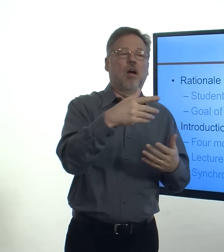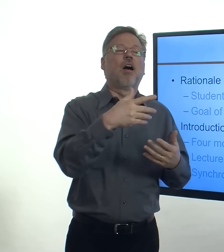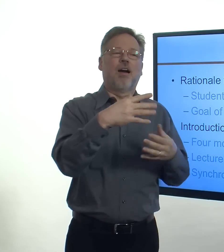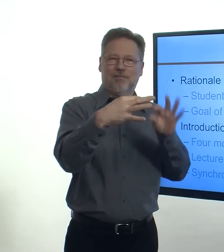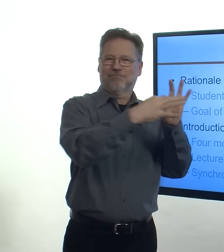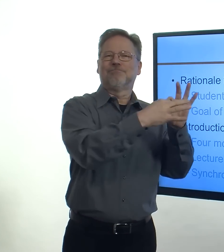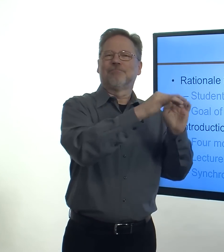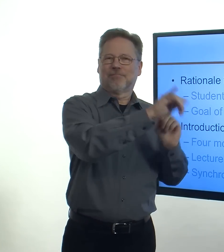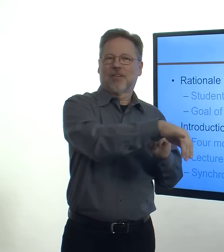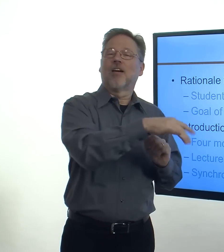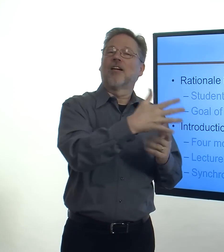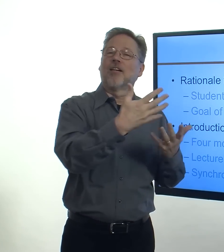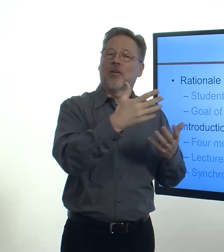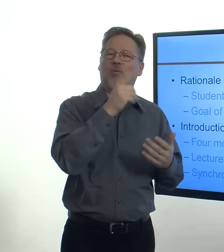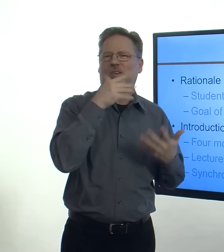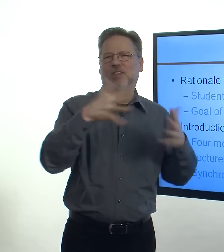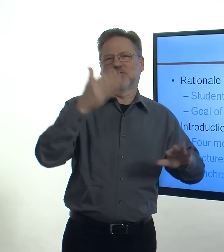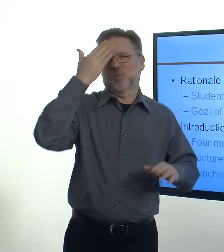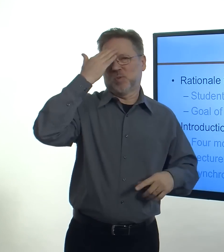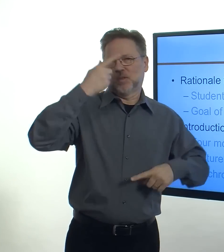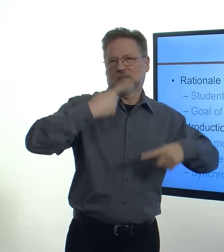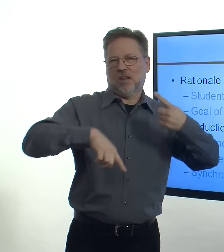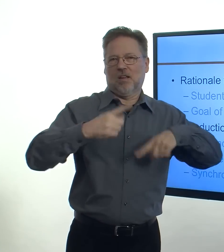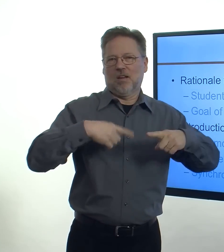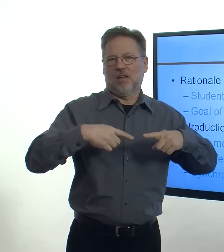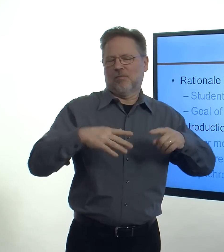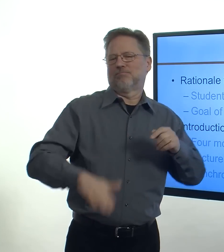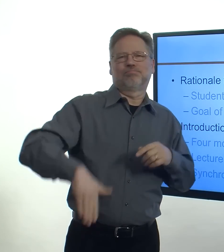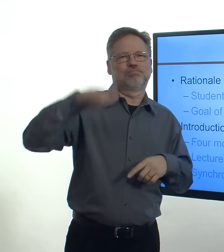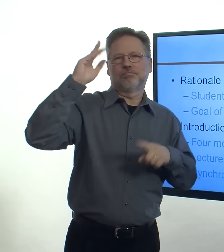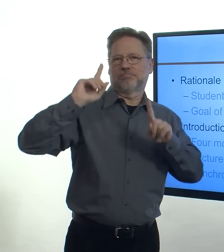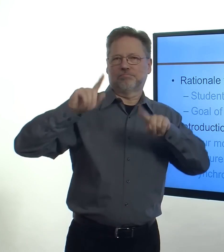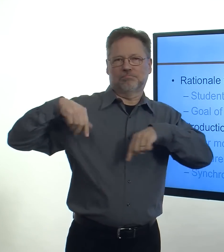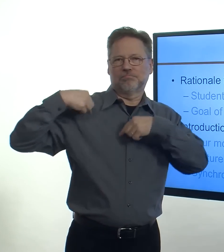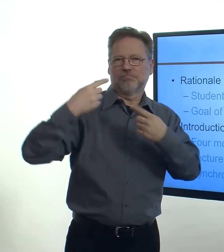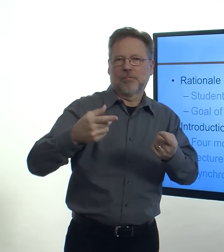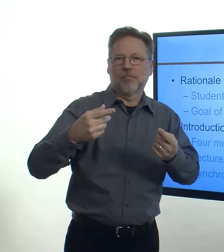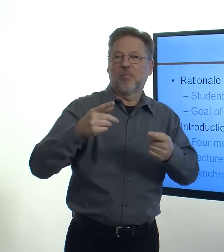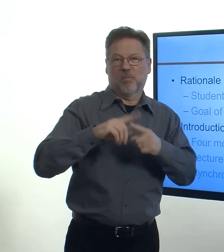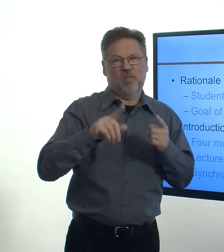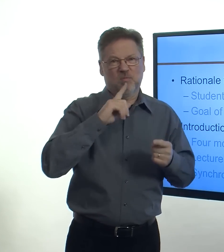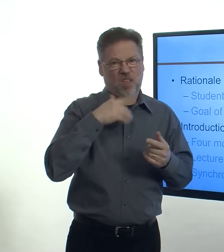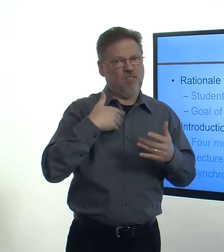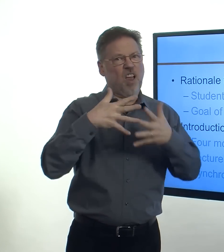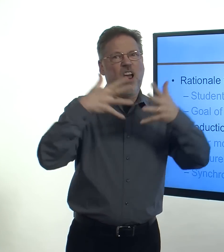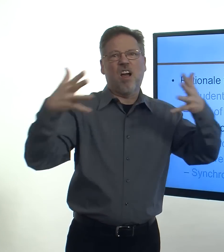group of students may already know sign language, and may even be lifelong signers, but there’s